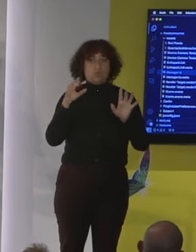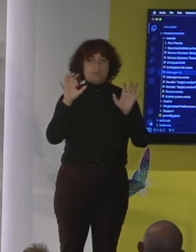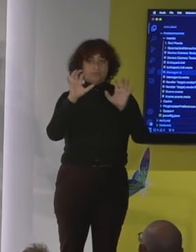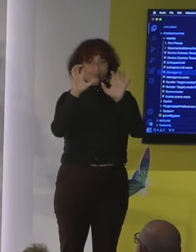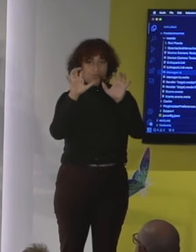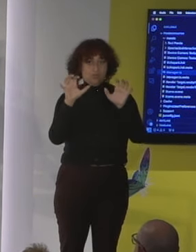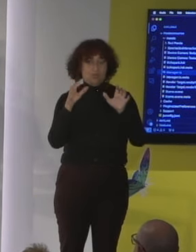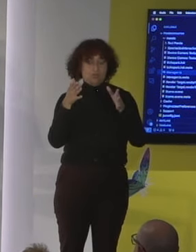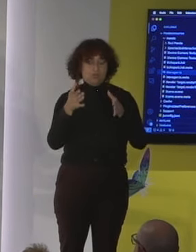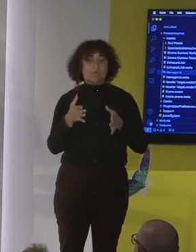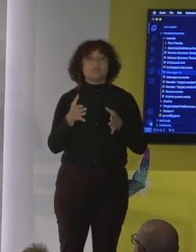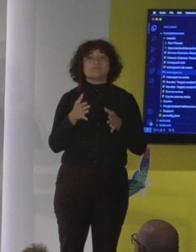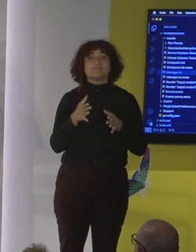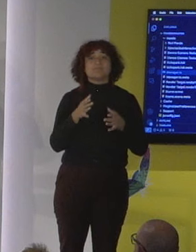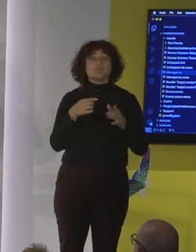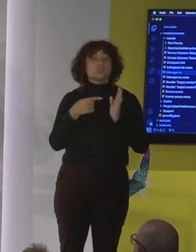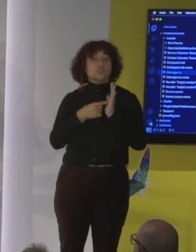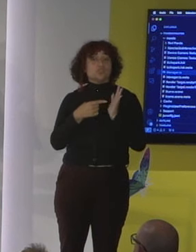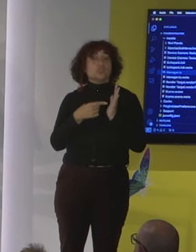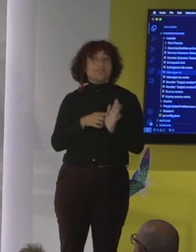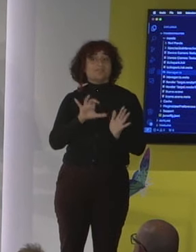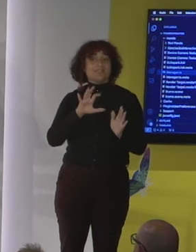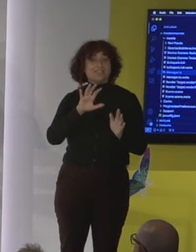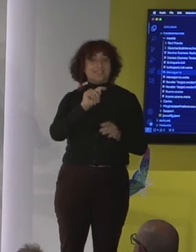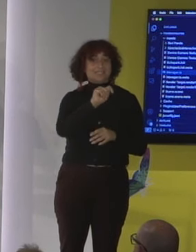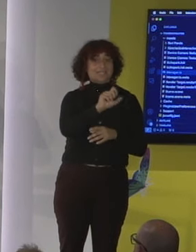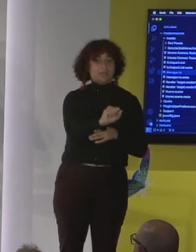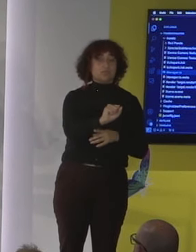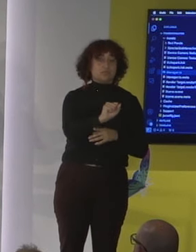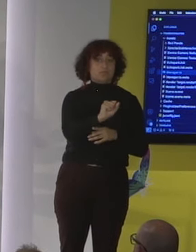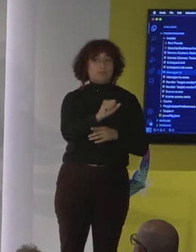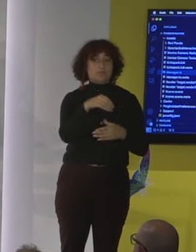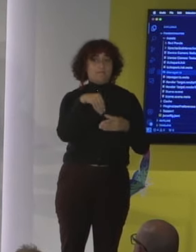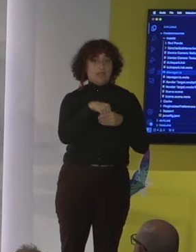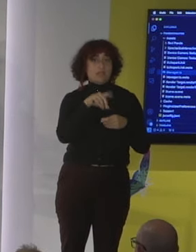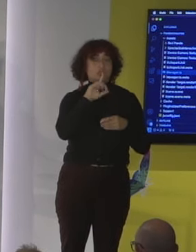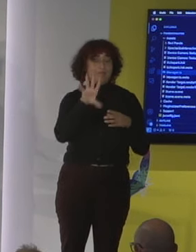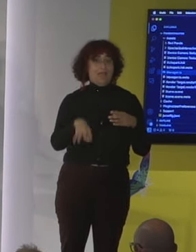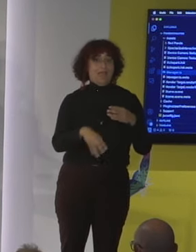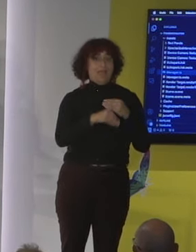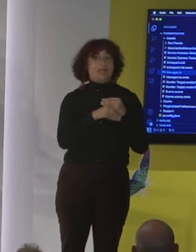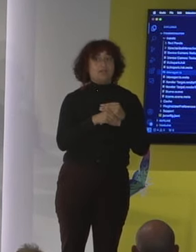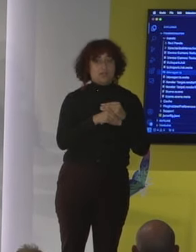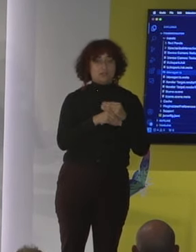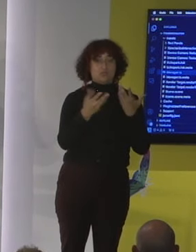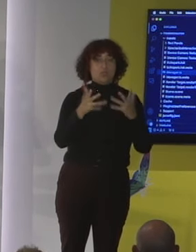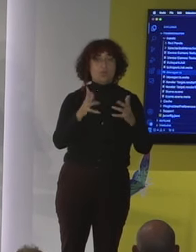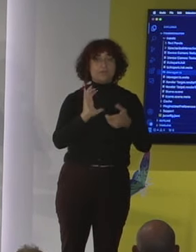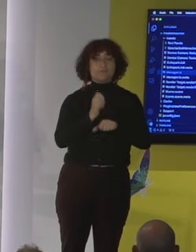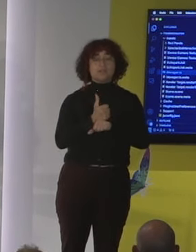is indicating this TypeScript file is meant to be added onto a scene object. You can also have TypeScript files